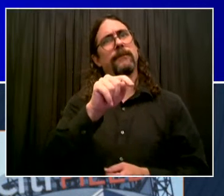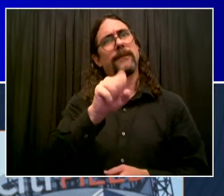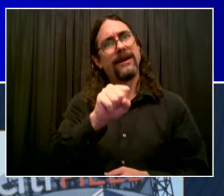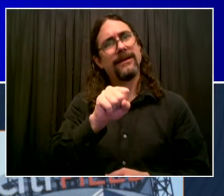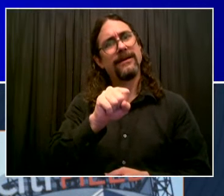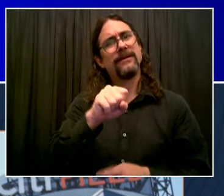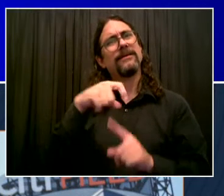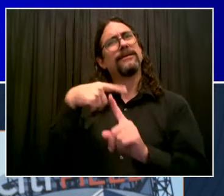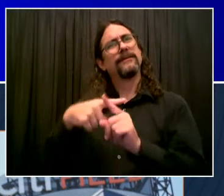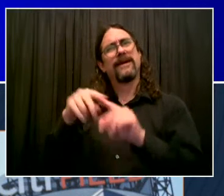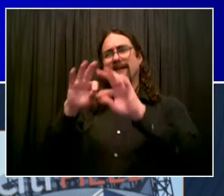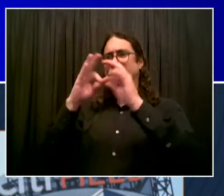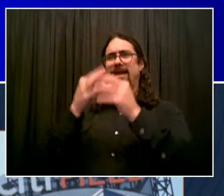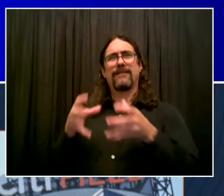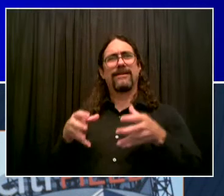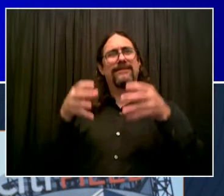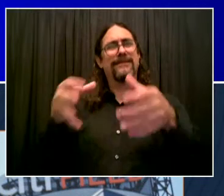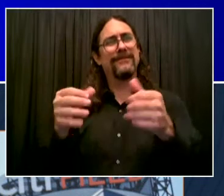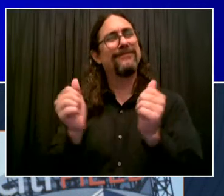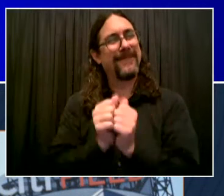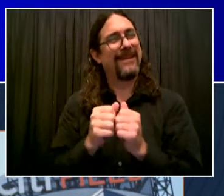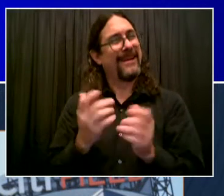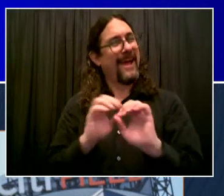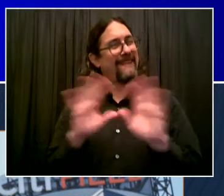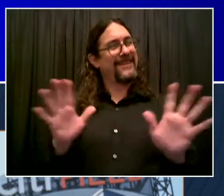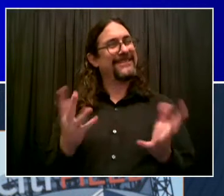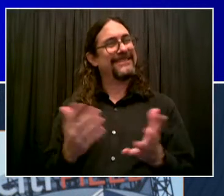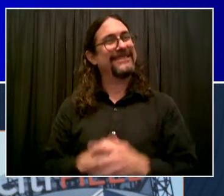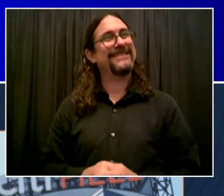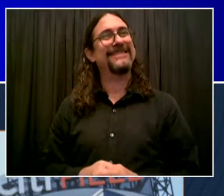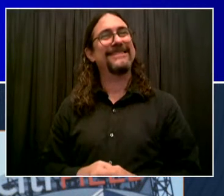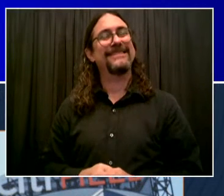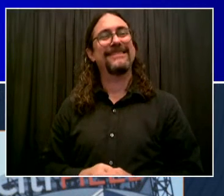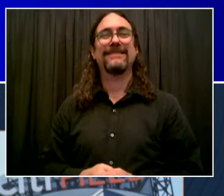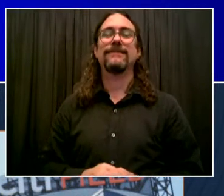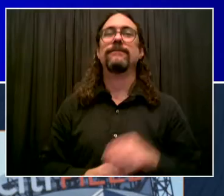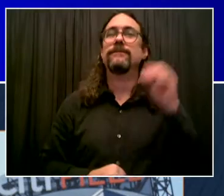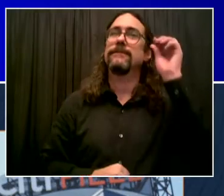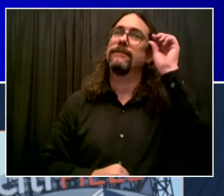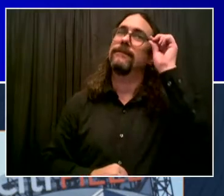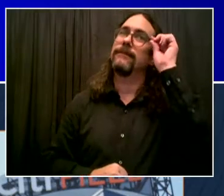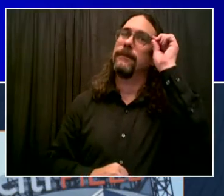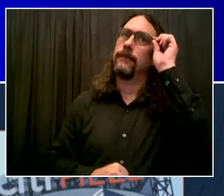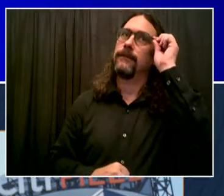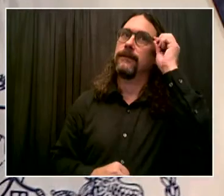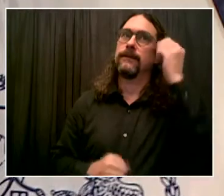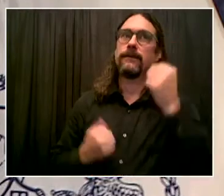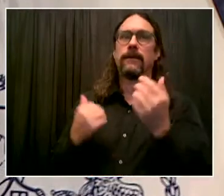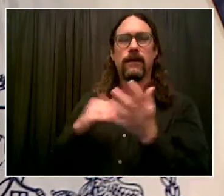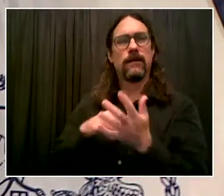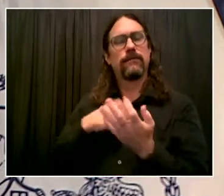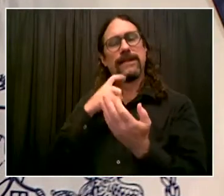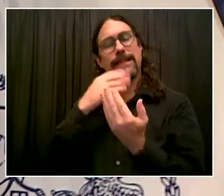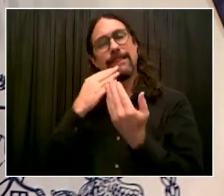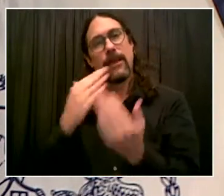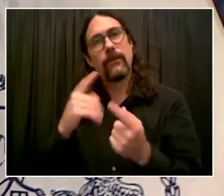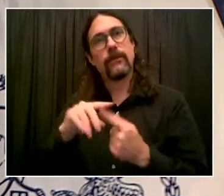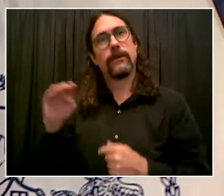AND WHAT THEY FEEL ABOUT CITI FIELD ENCOURAGED THE KIDS AND FAMILIES TO SHOW UP TO GET READY FOR SCHOOL.